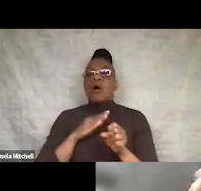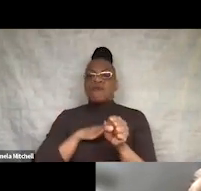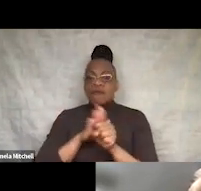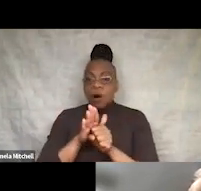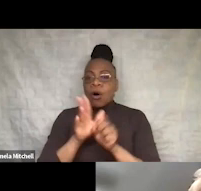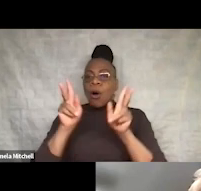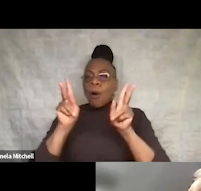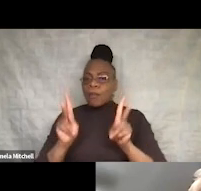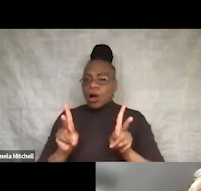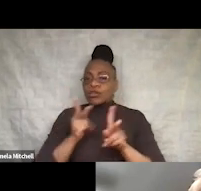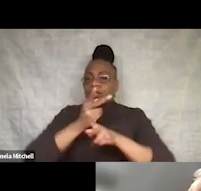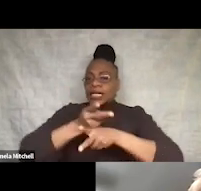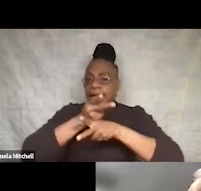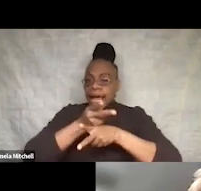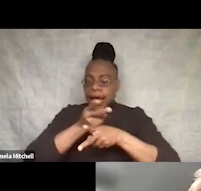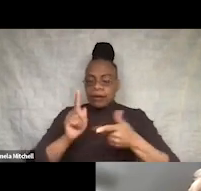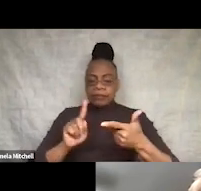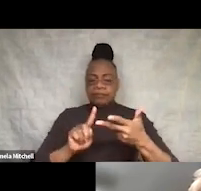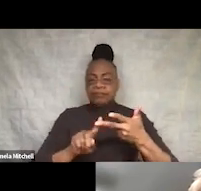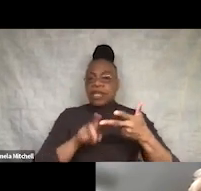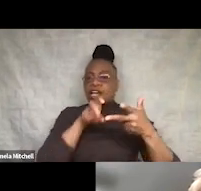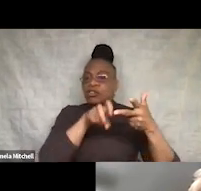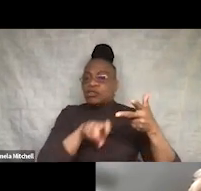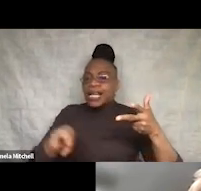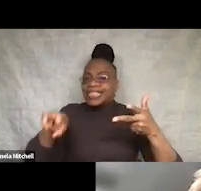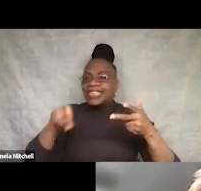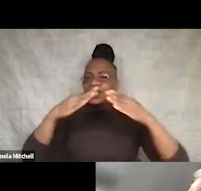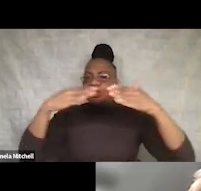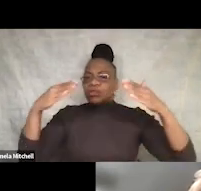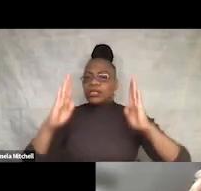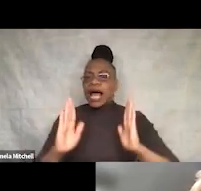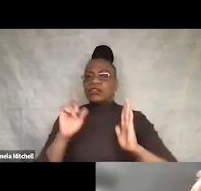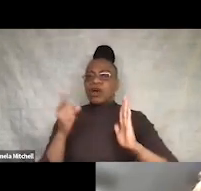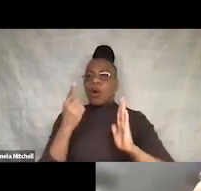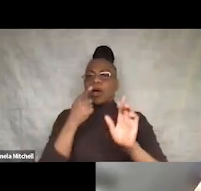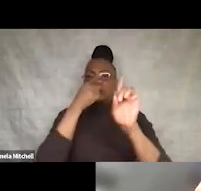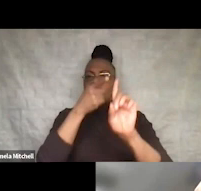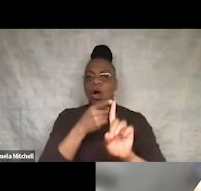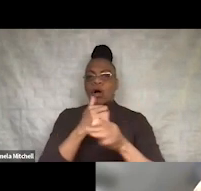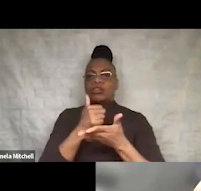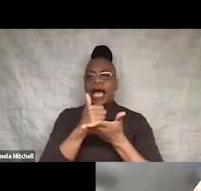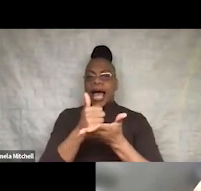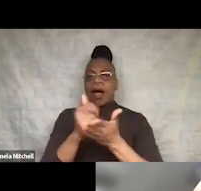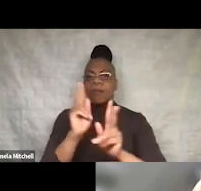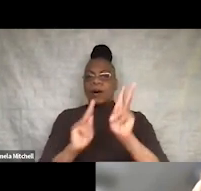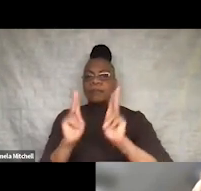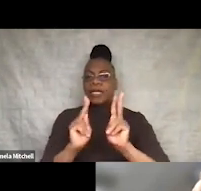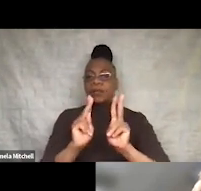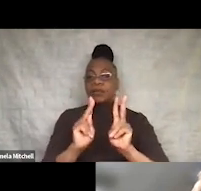We have transitional housing always with the goal of helping individuals move into permanent housing,